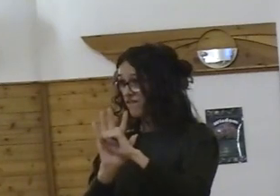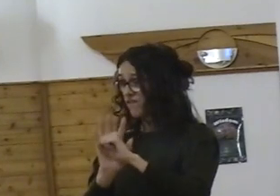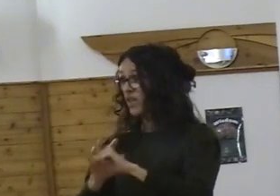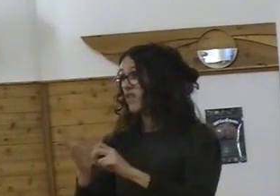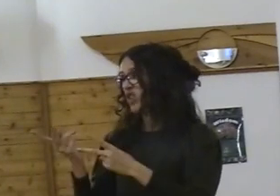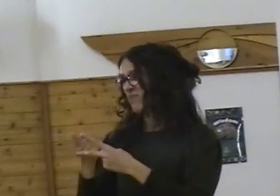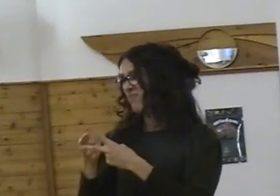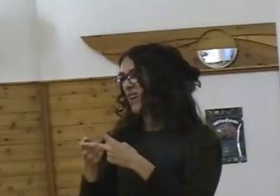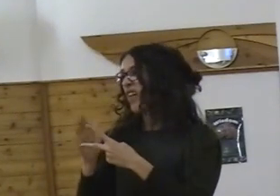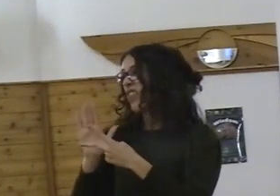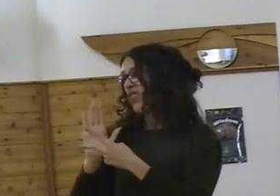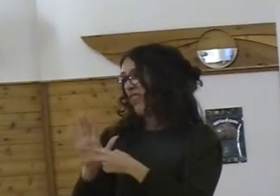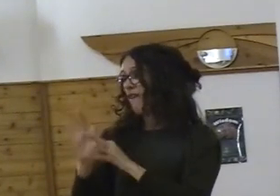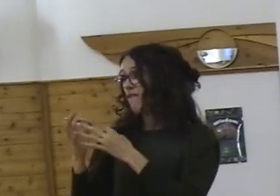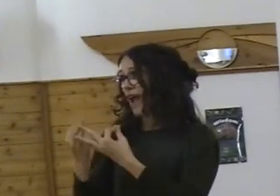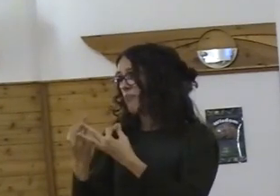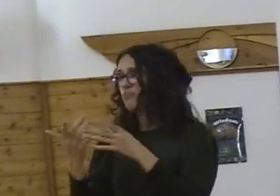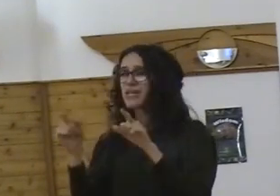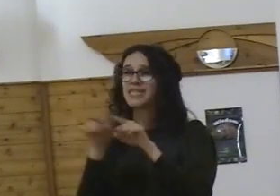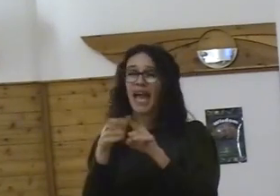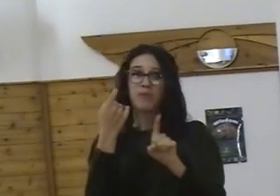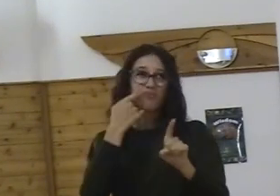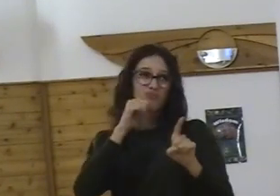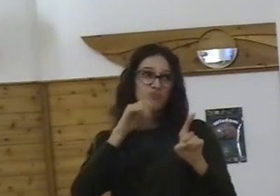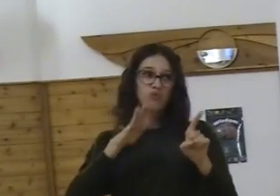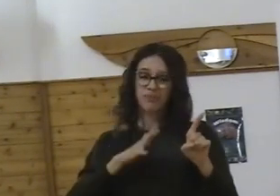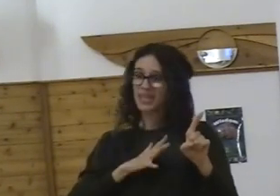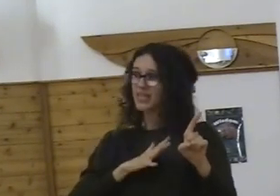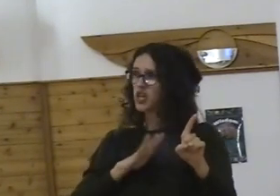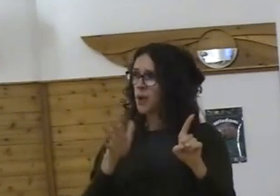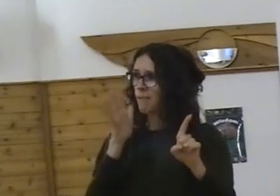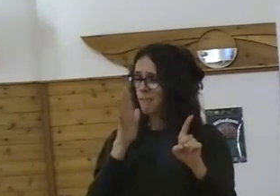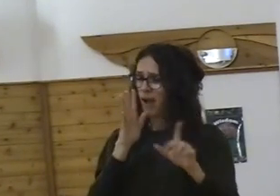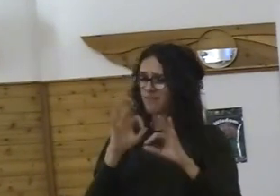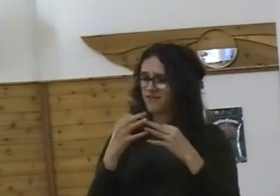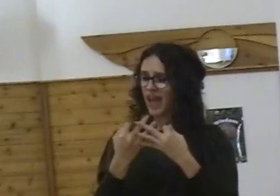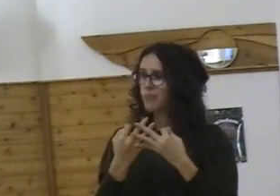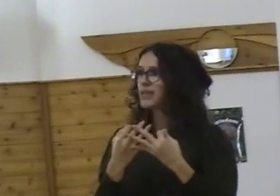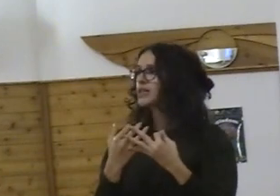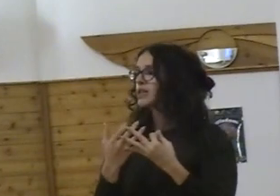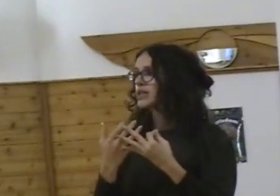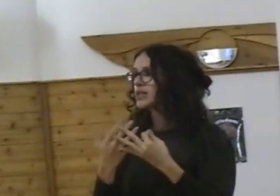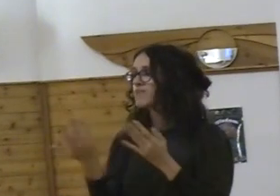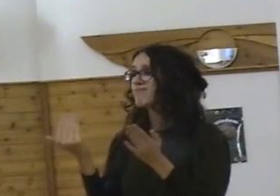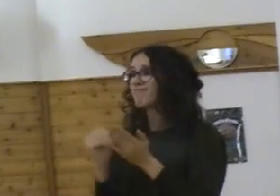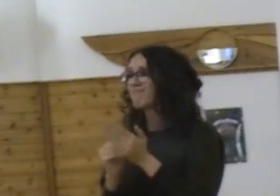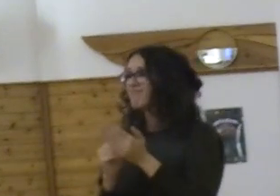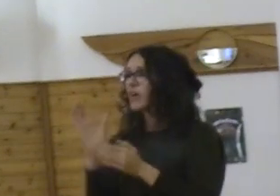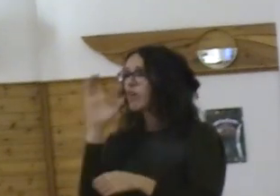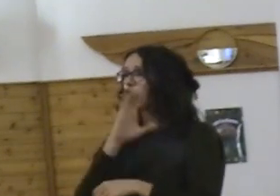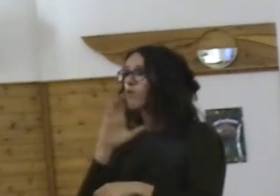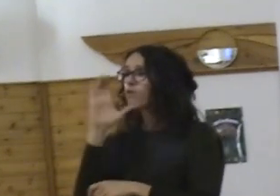Again, like our young warrior spoke, who they only searched for for six days.